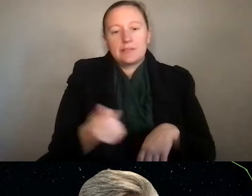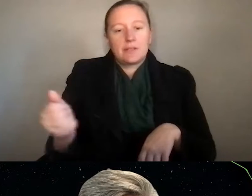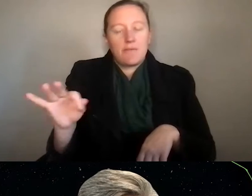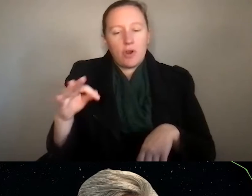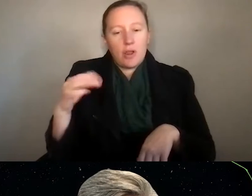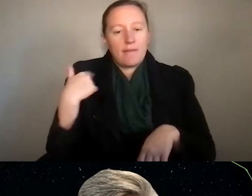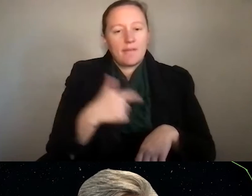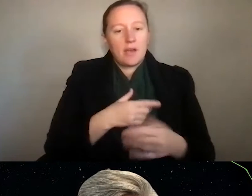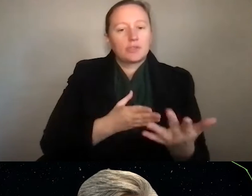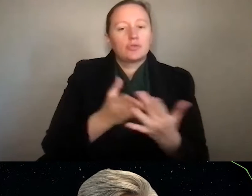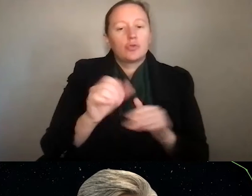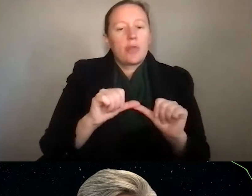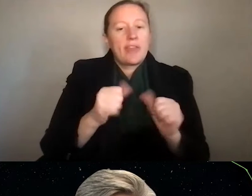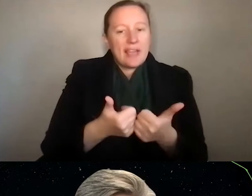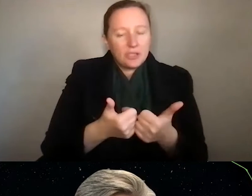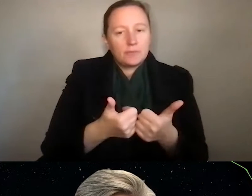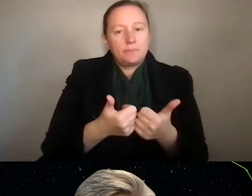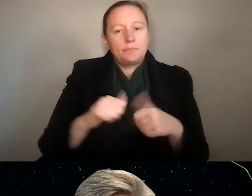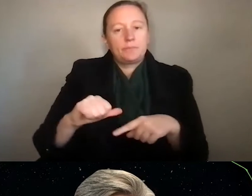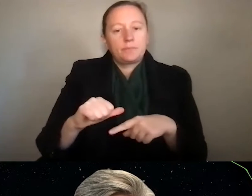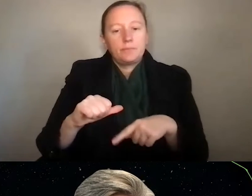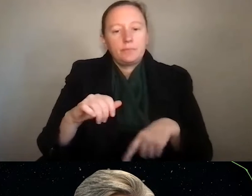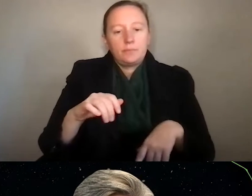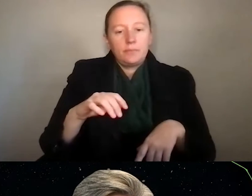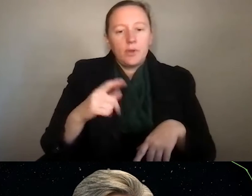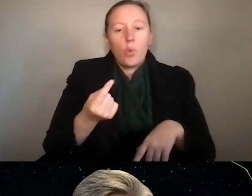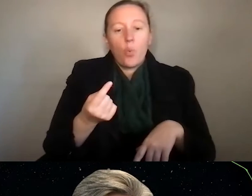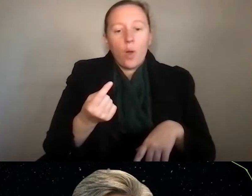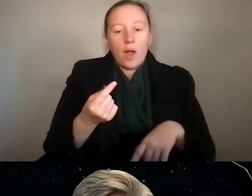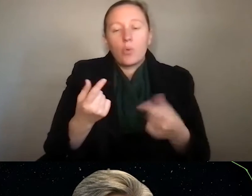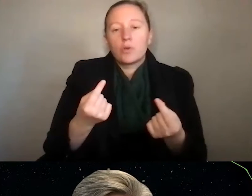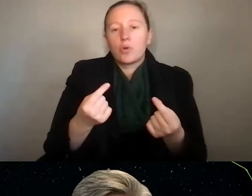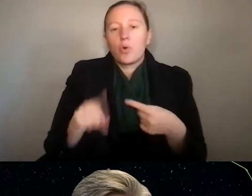the practice that we are having, once we receive your one-page summary,